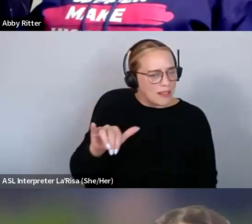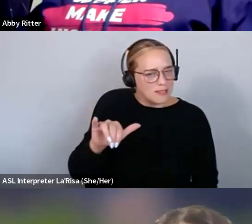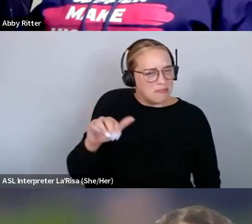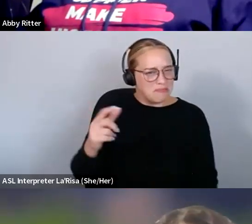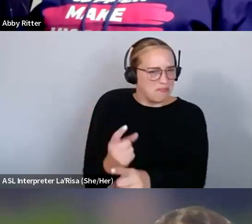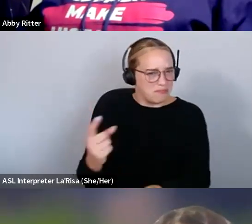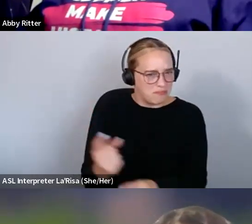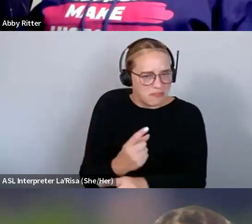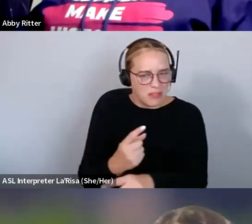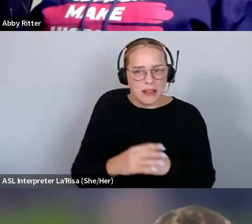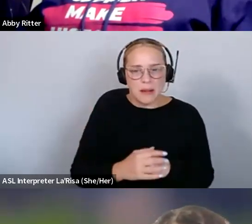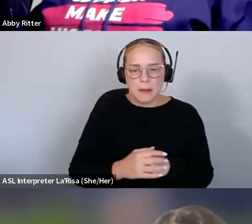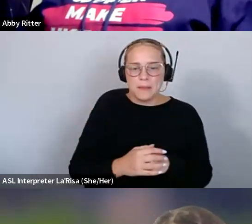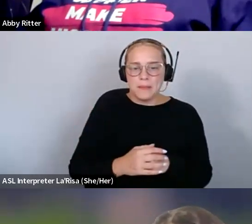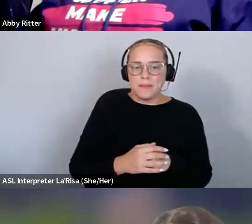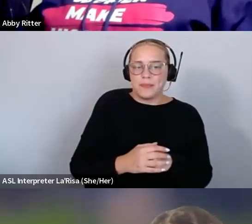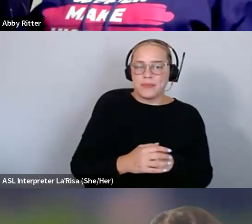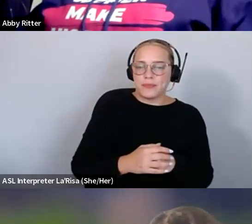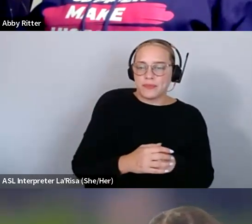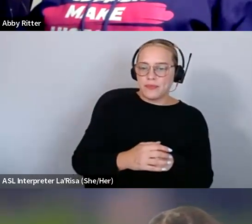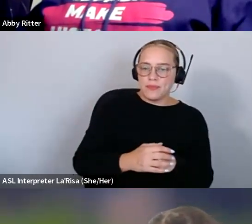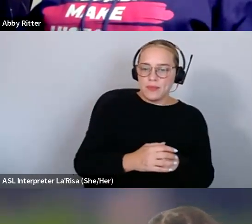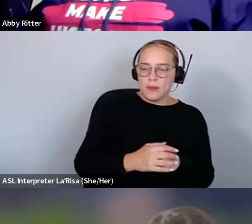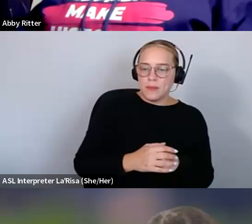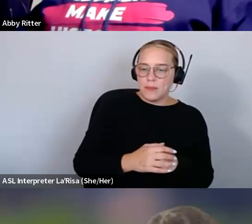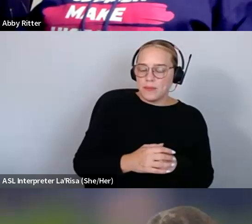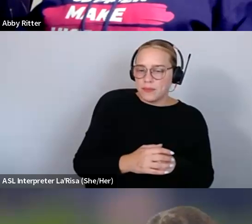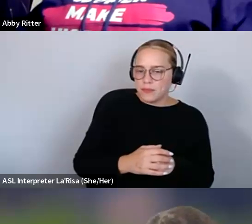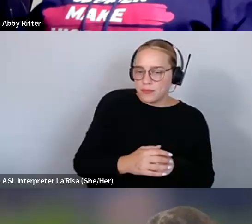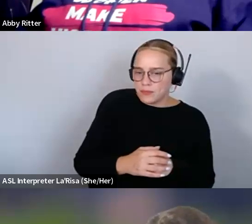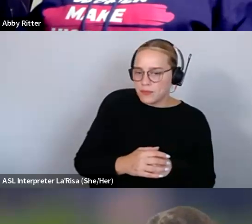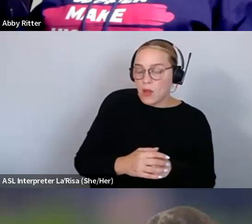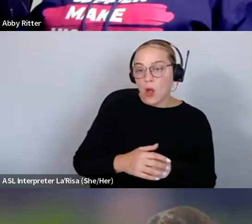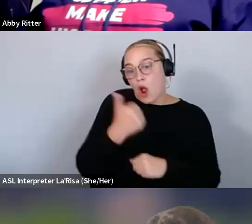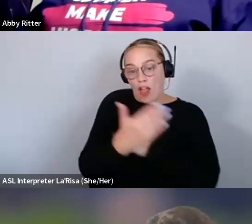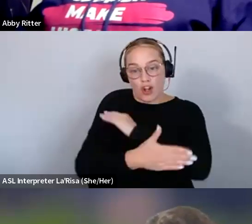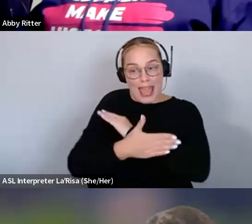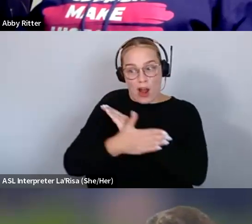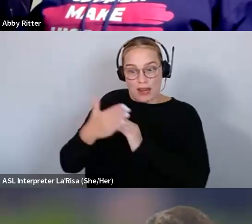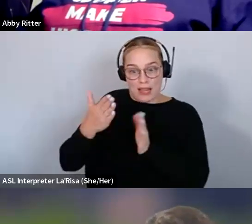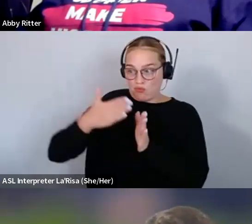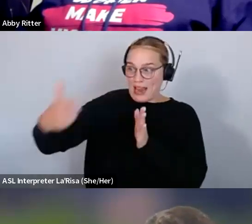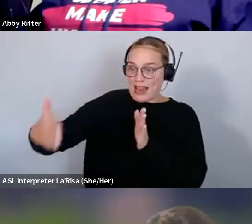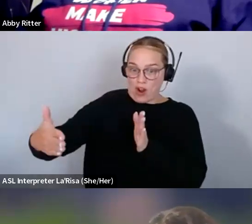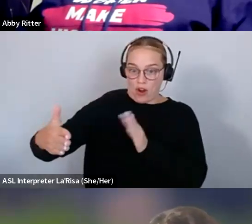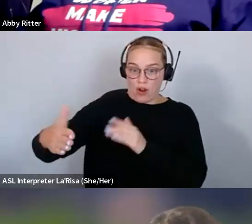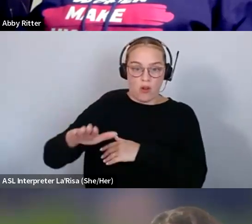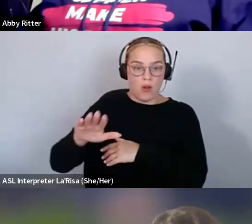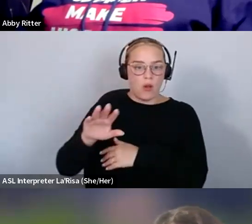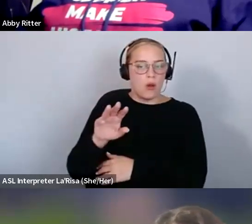obvious that when you have a service animal, two questions Ka medical documentation. No registering. Are you out of your mind? When County is